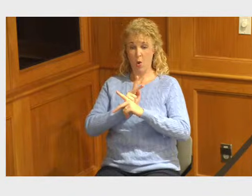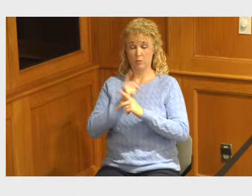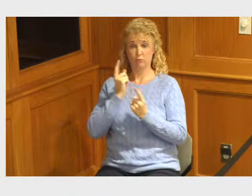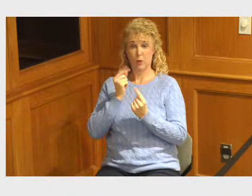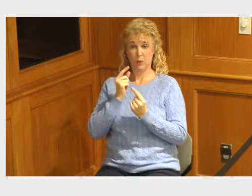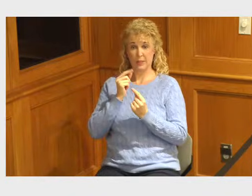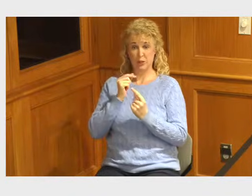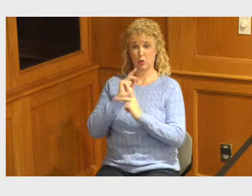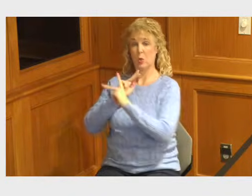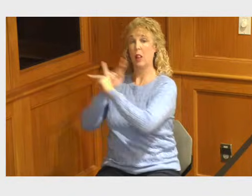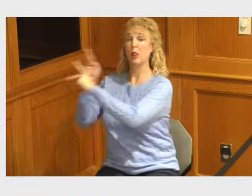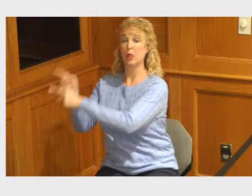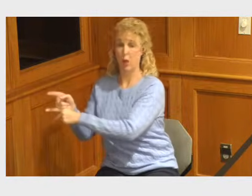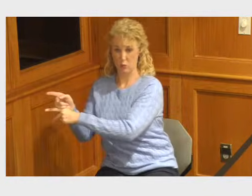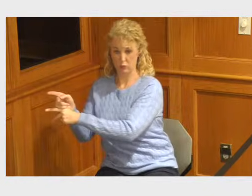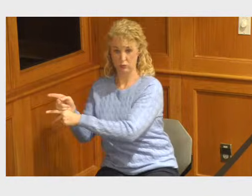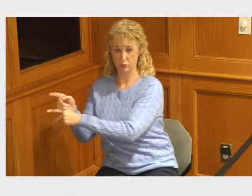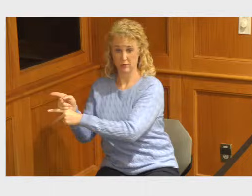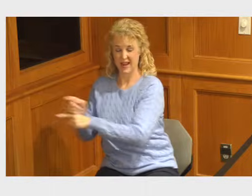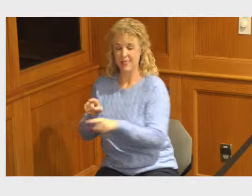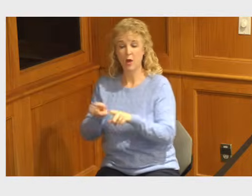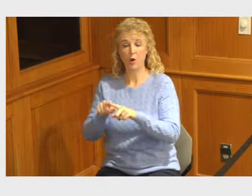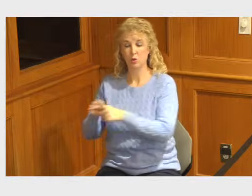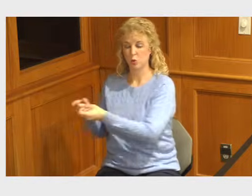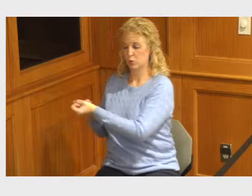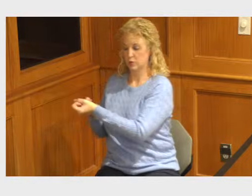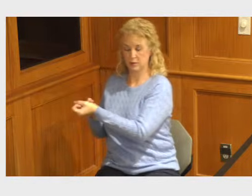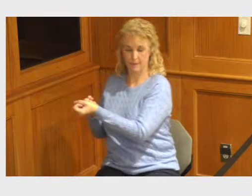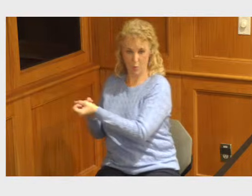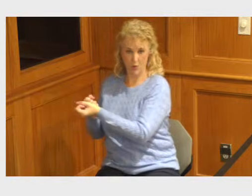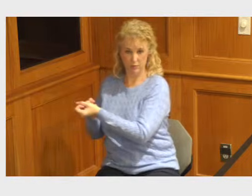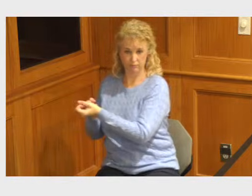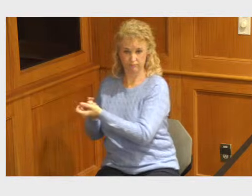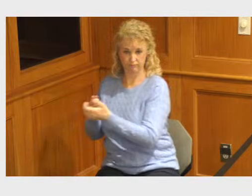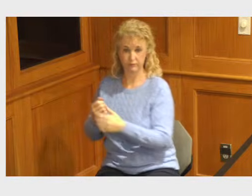community and then subsidies that we manage on behalf of local governments. Both of those things